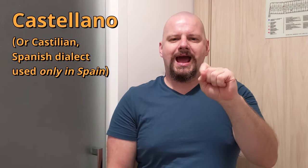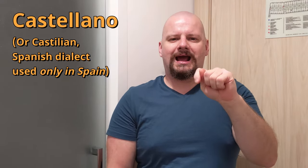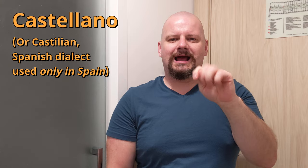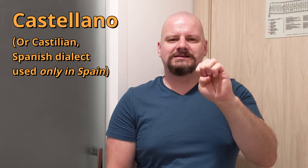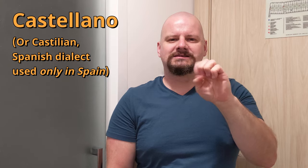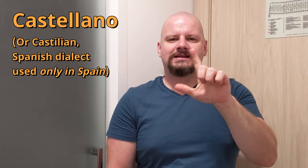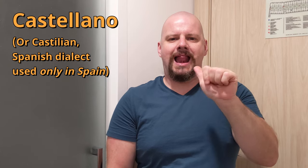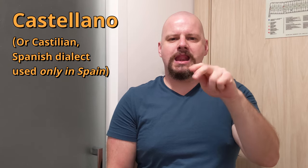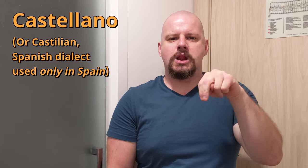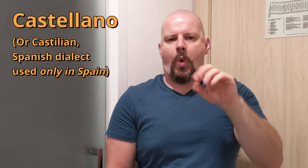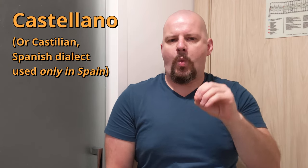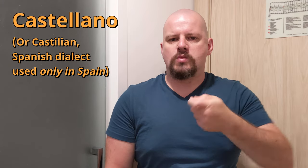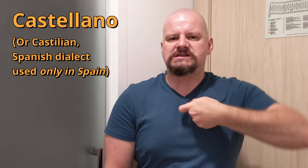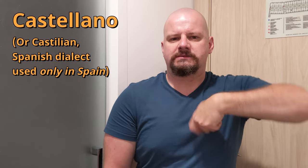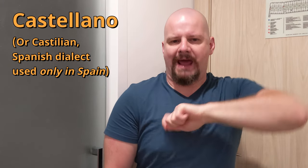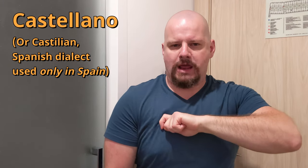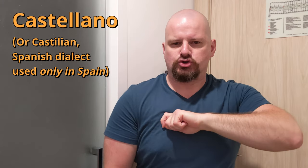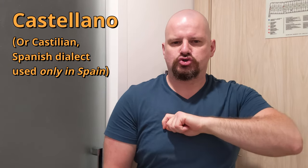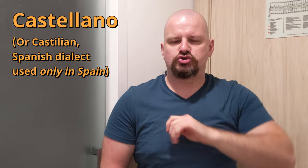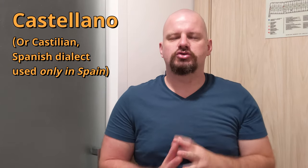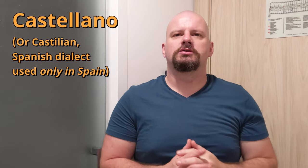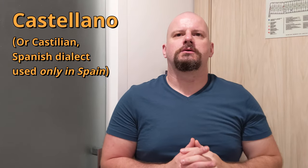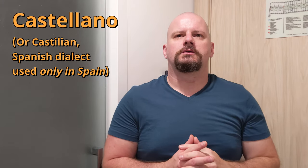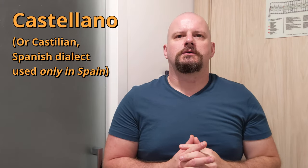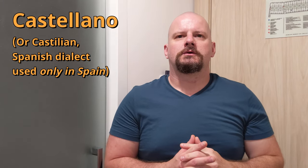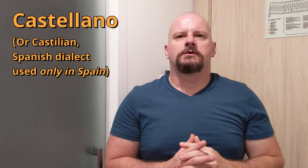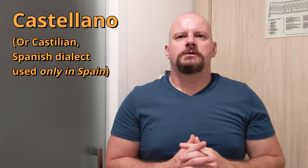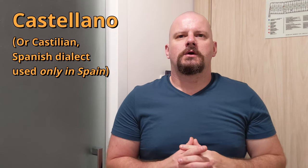It's Castellano Spanish.